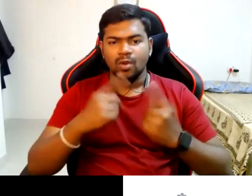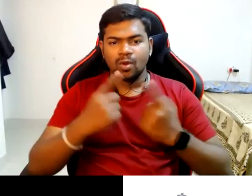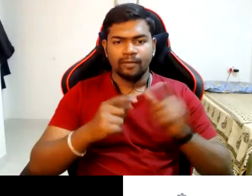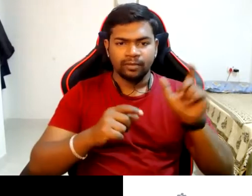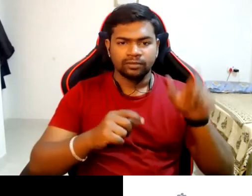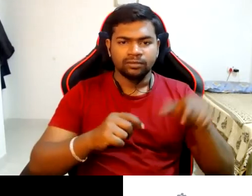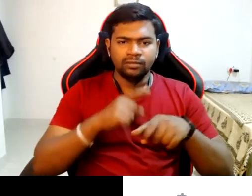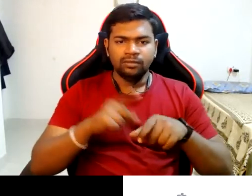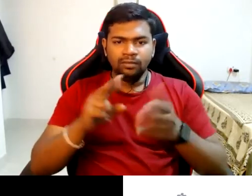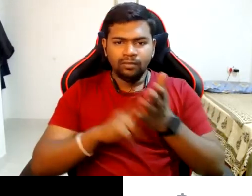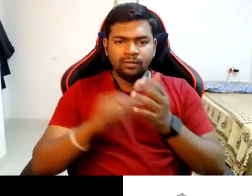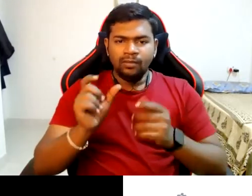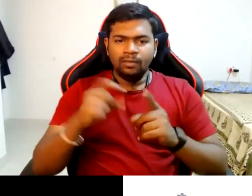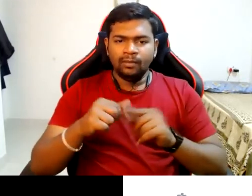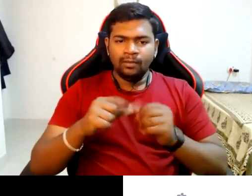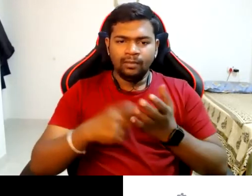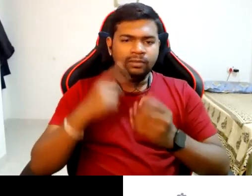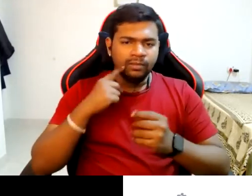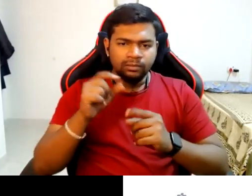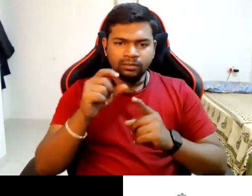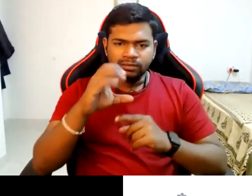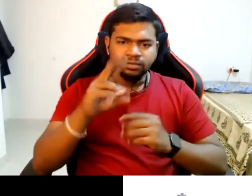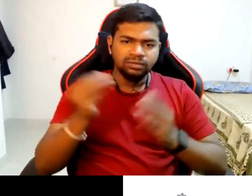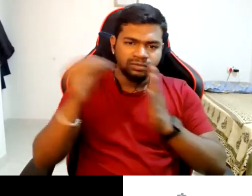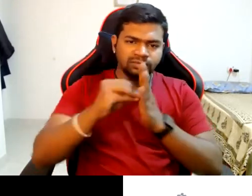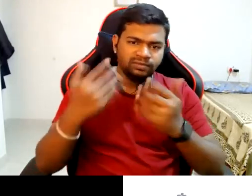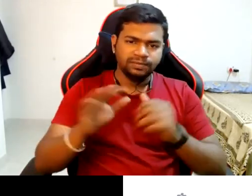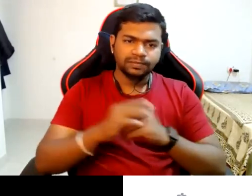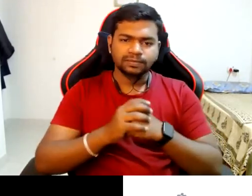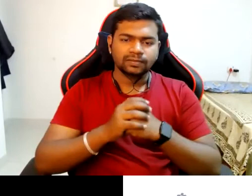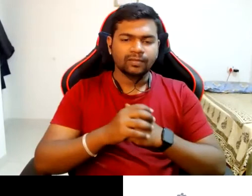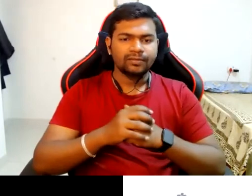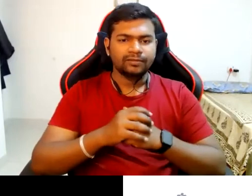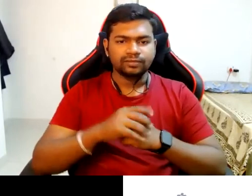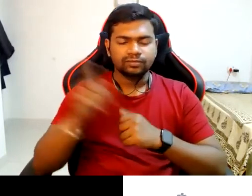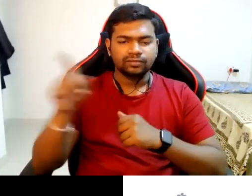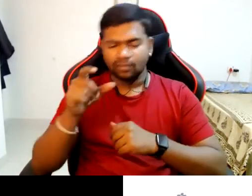made a Naukari.com profile. My profile everyone used tell me that your profile is so impressive.